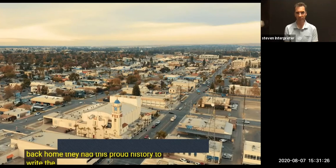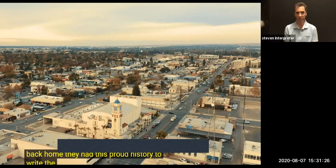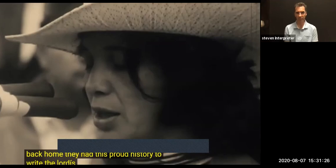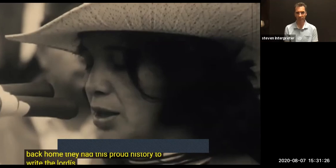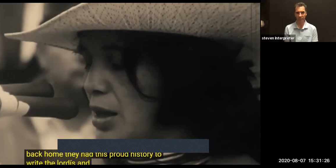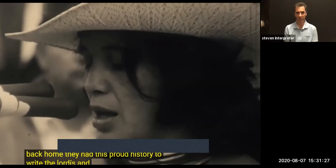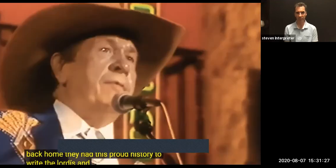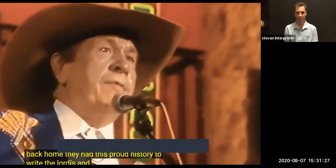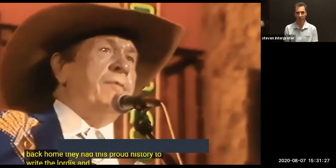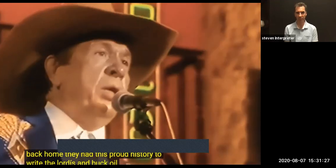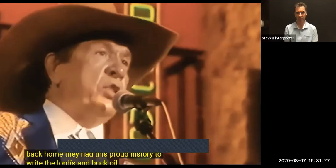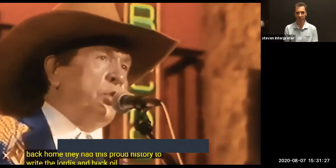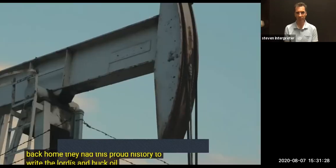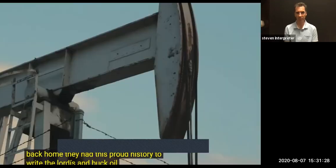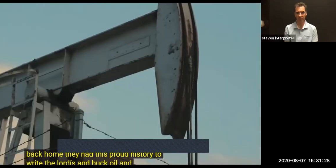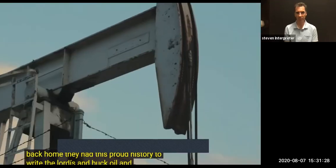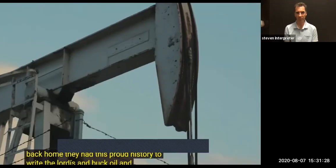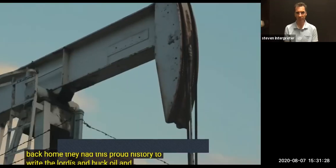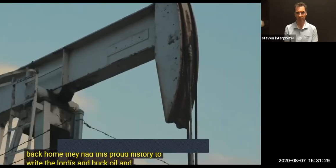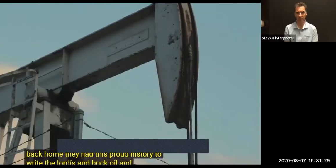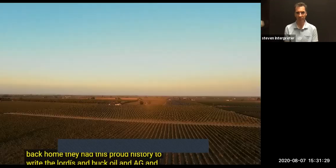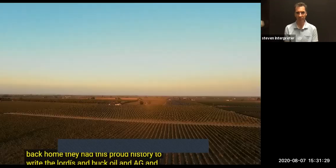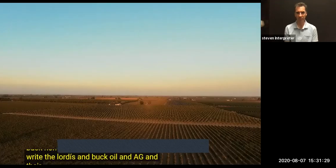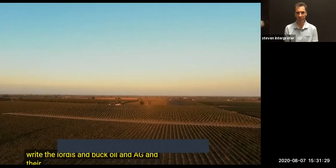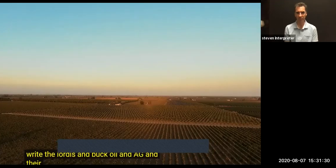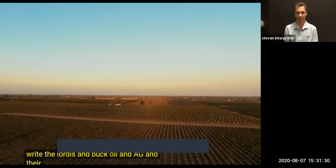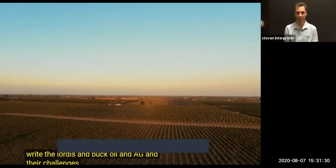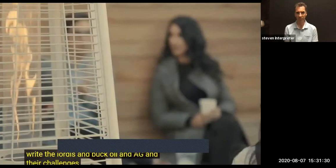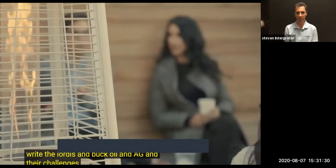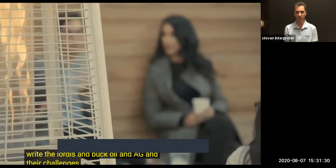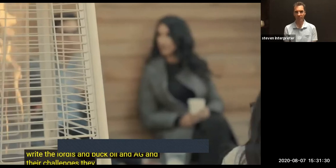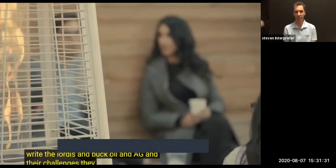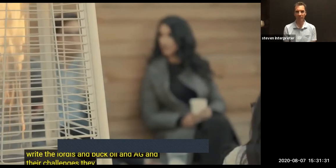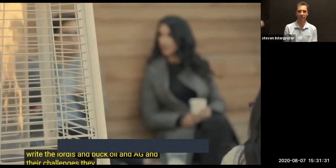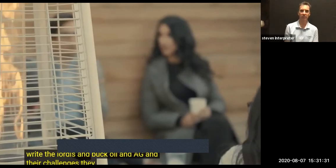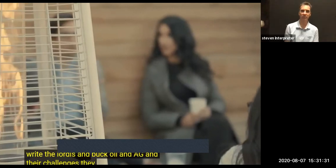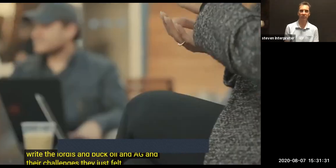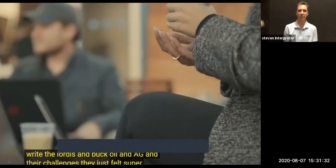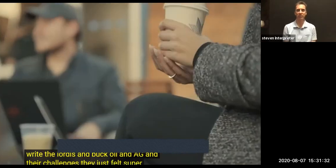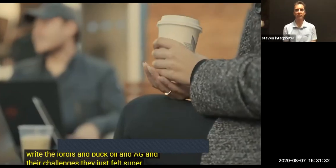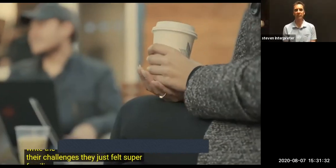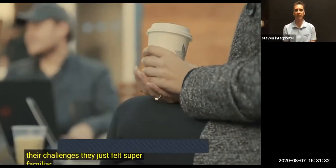The Lotus and book oil and Ag and their challenges they just felt super familiar